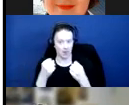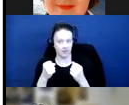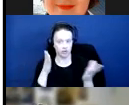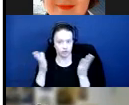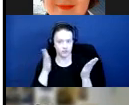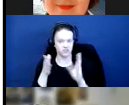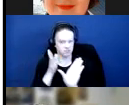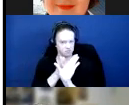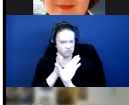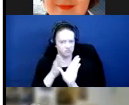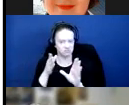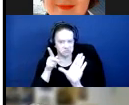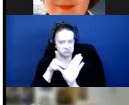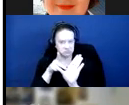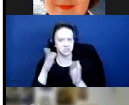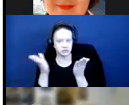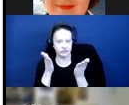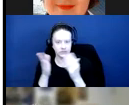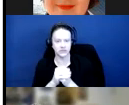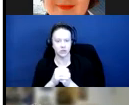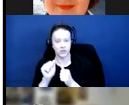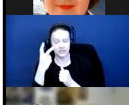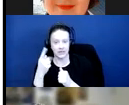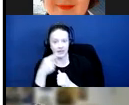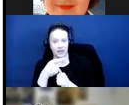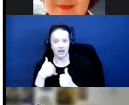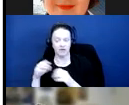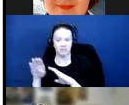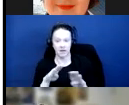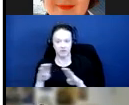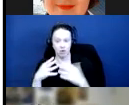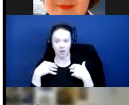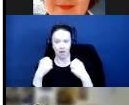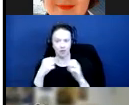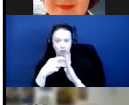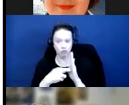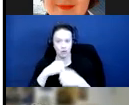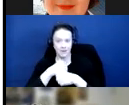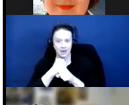So, you can see there, there's a behavioral health rulemaking notice and then there's the Oregon Health Plan